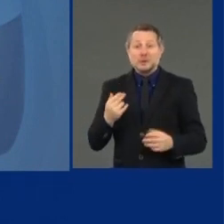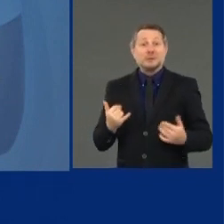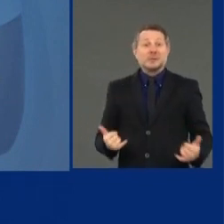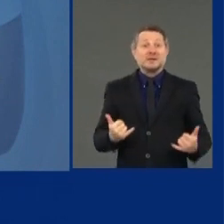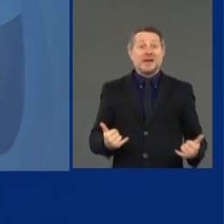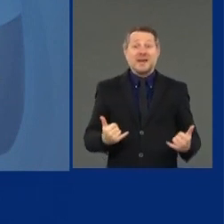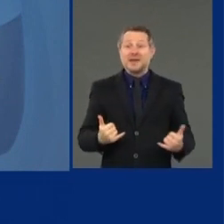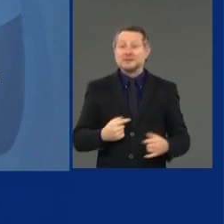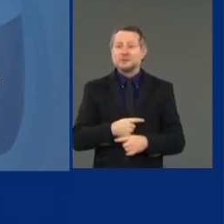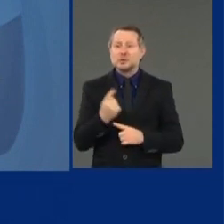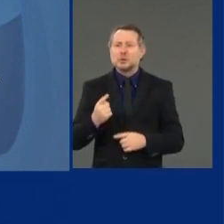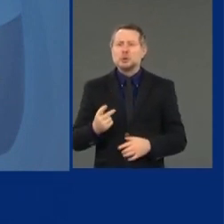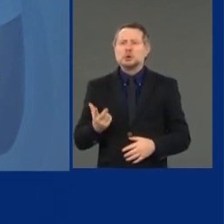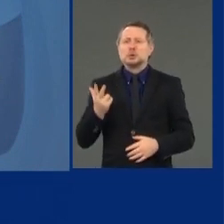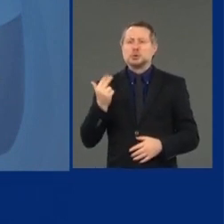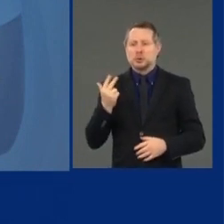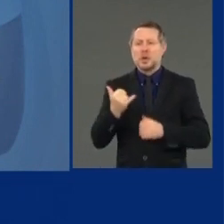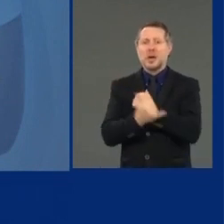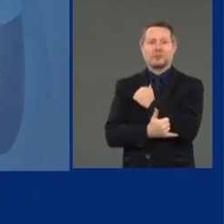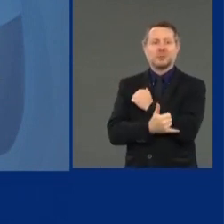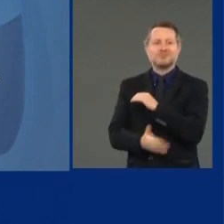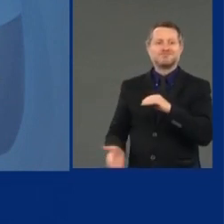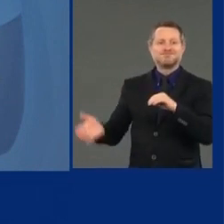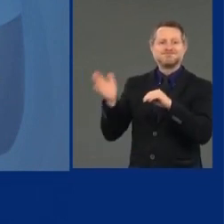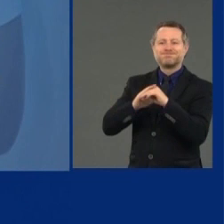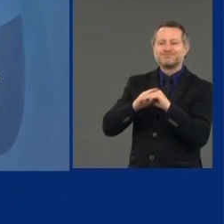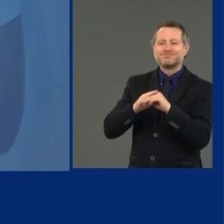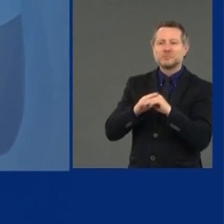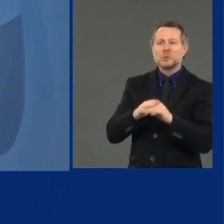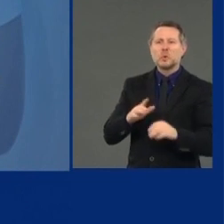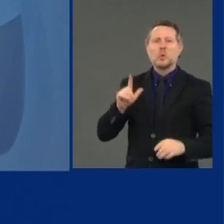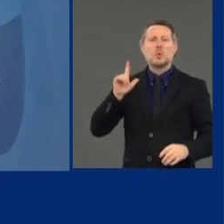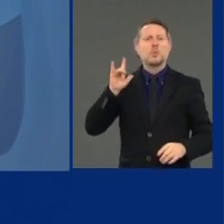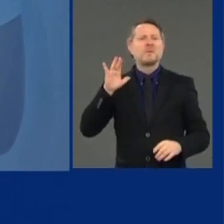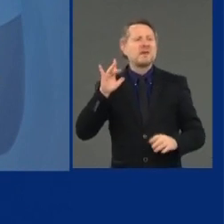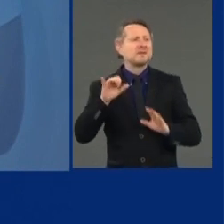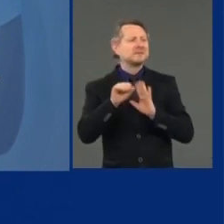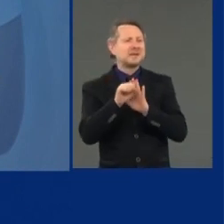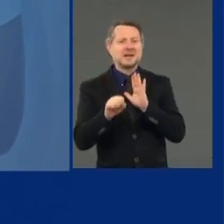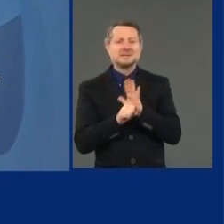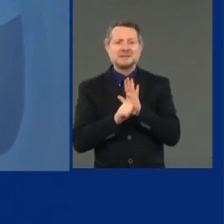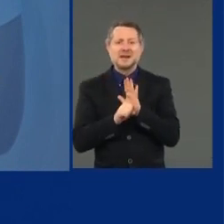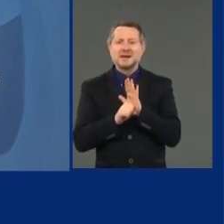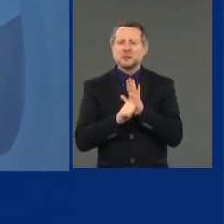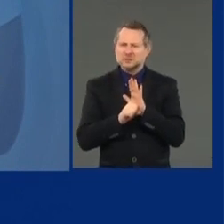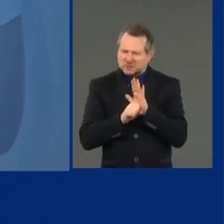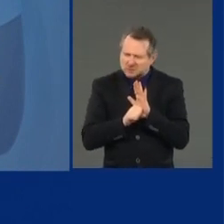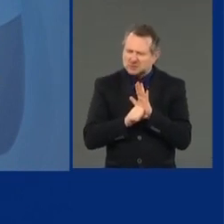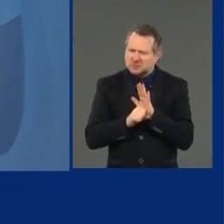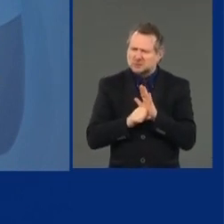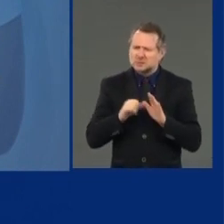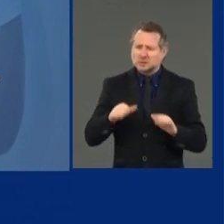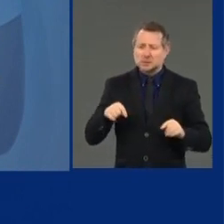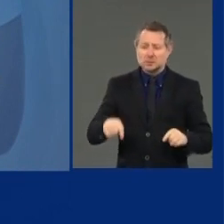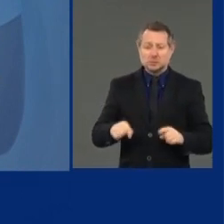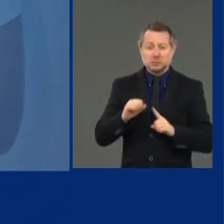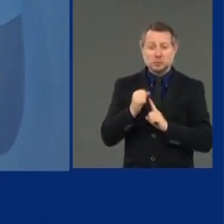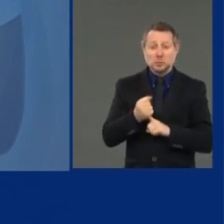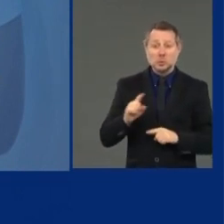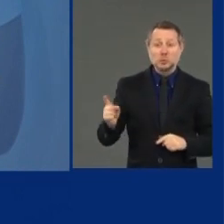THIS WAS LAST THURSDAY.